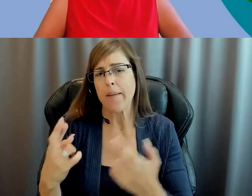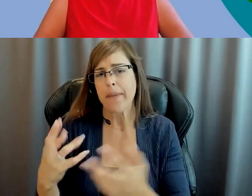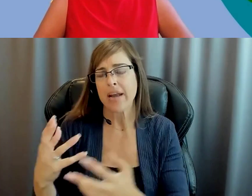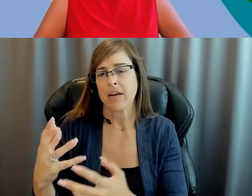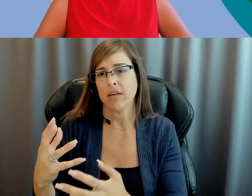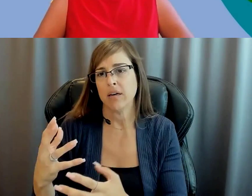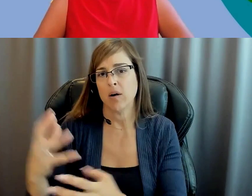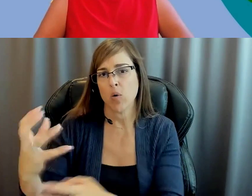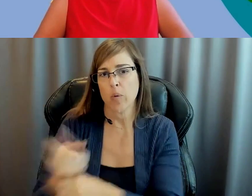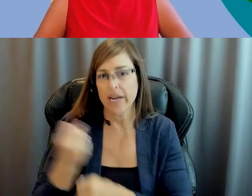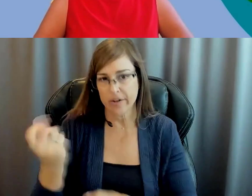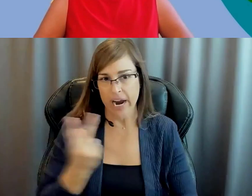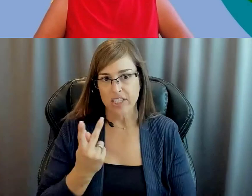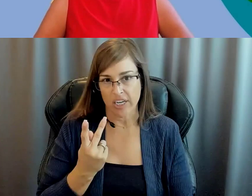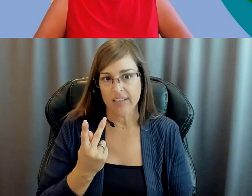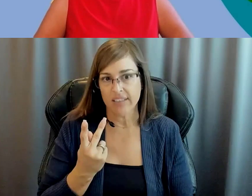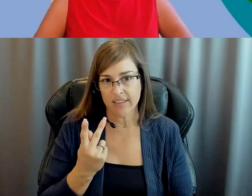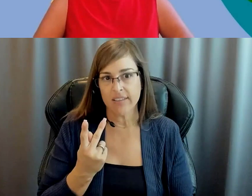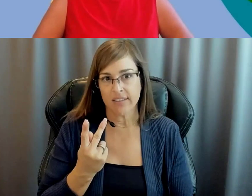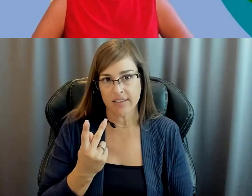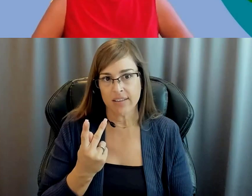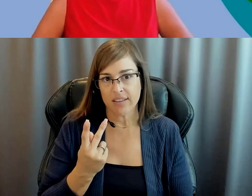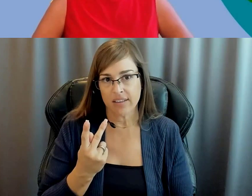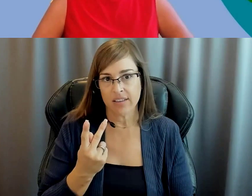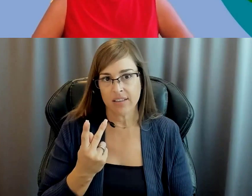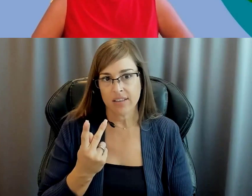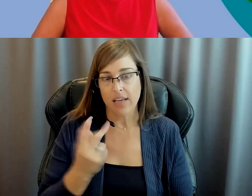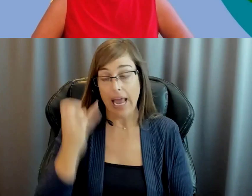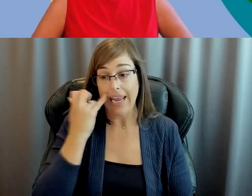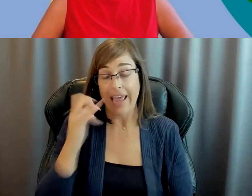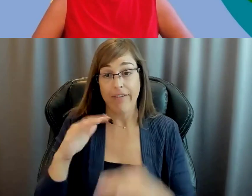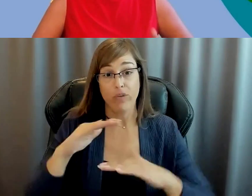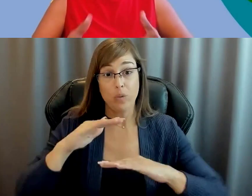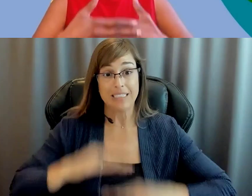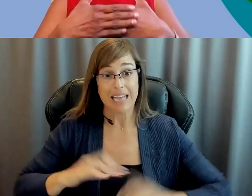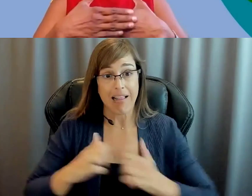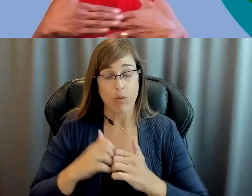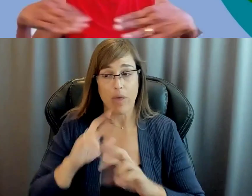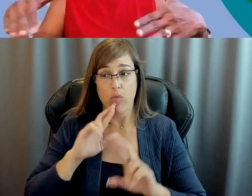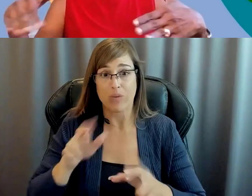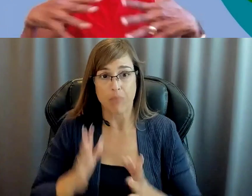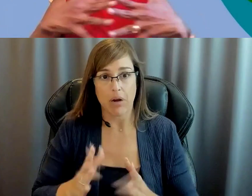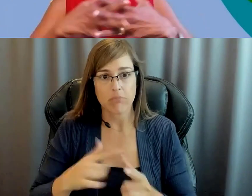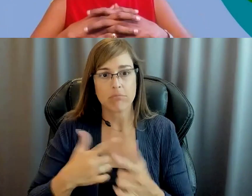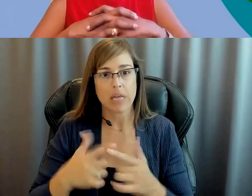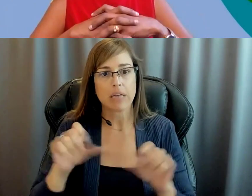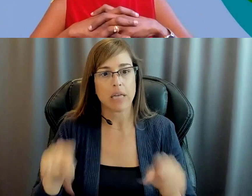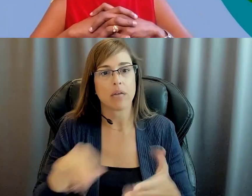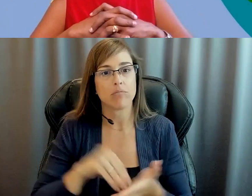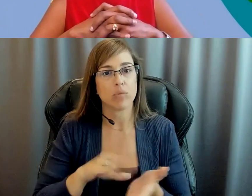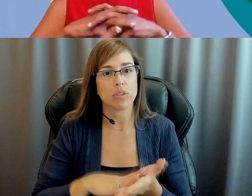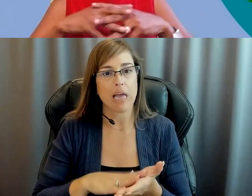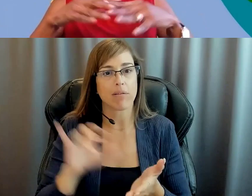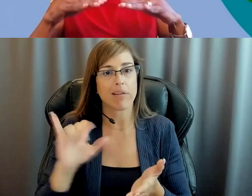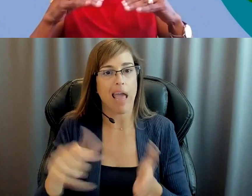and if we are settling a case with a respondent, we can put it as a requirement in our ..